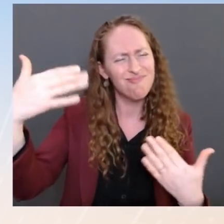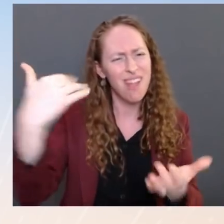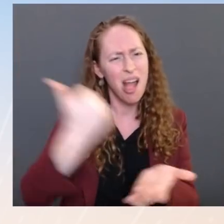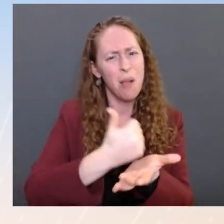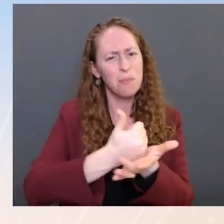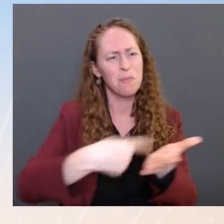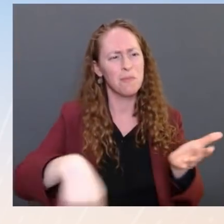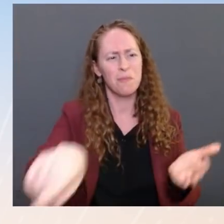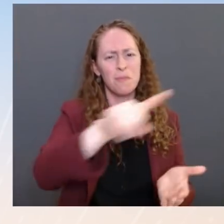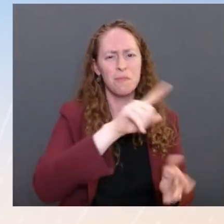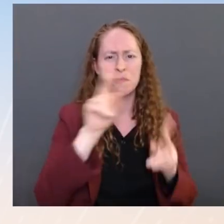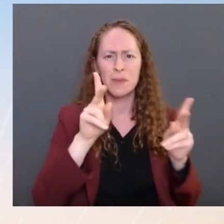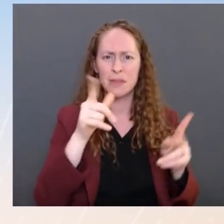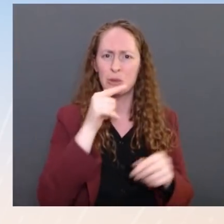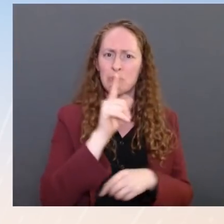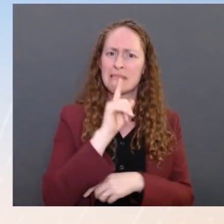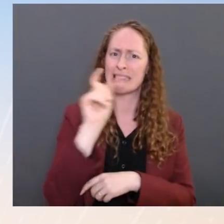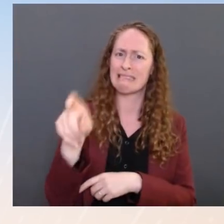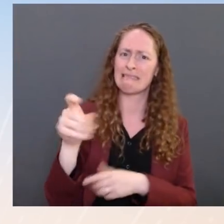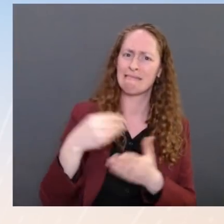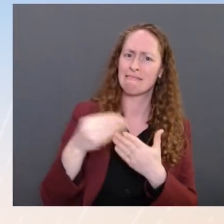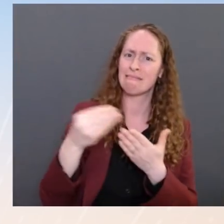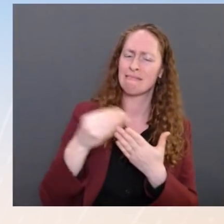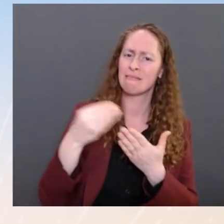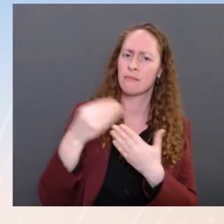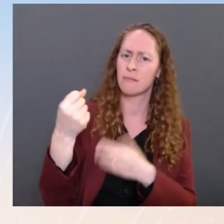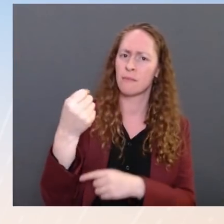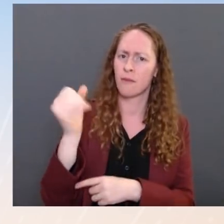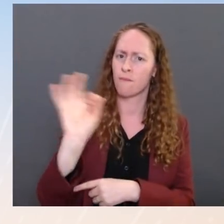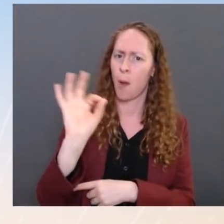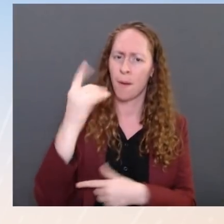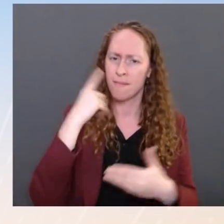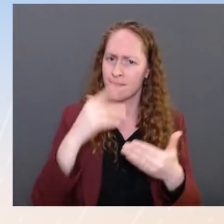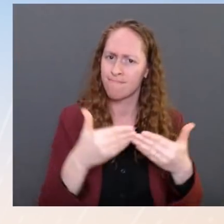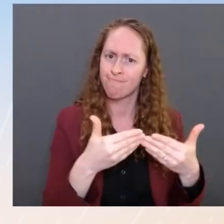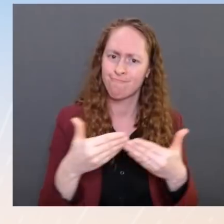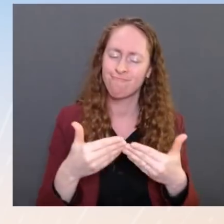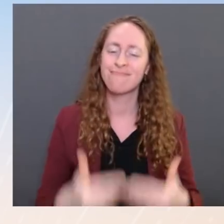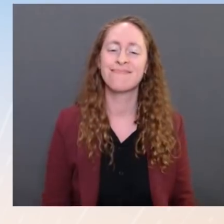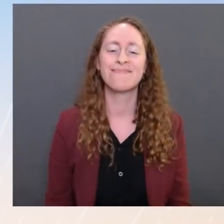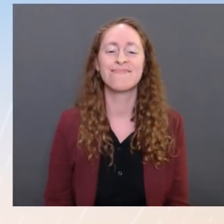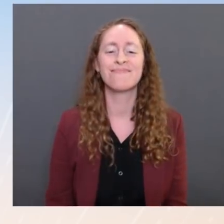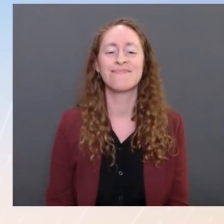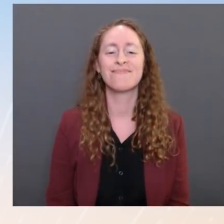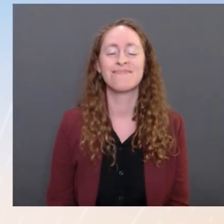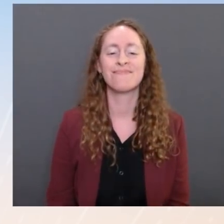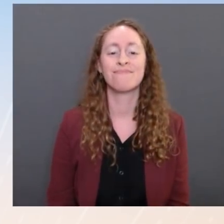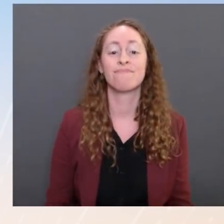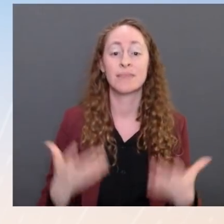which have made up for the loss of production by Abbott, and asked them to identify other ways the administration can help them